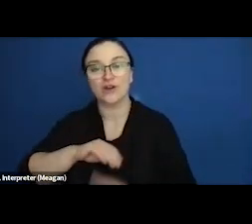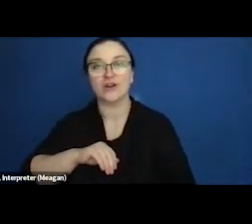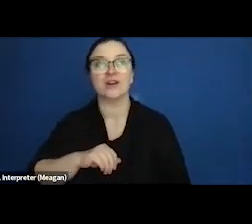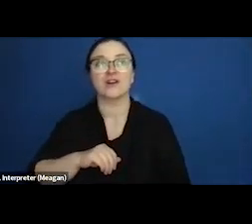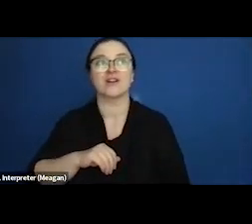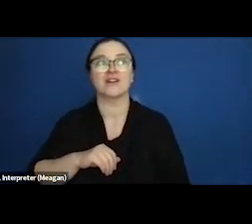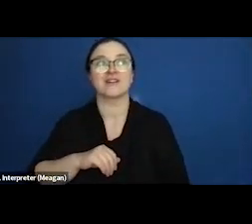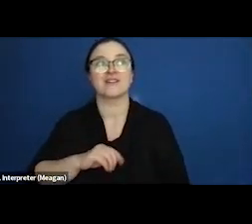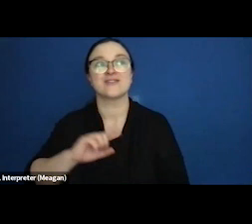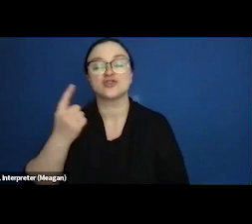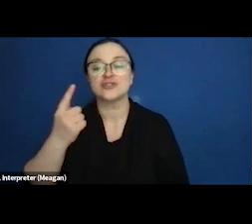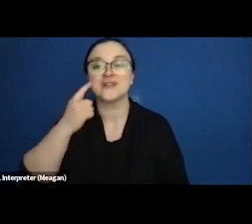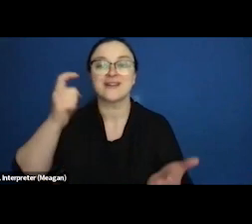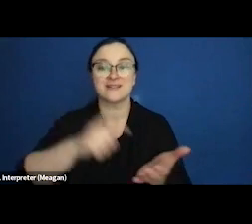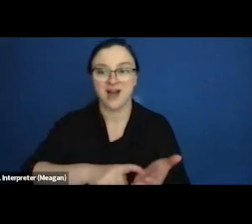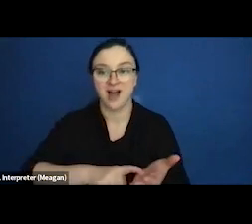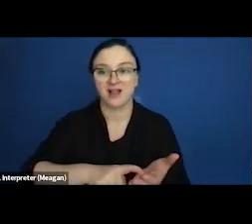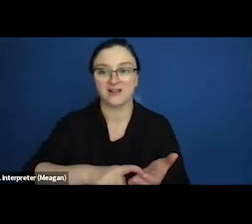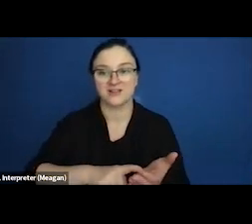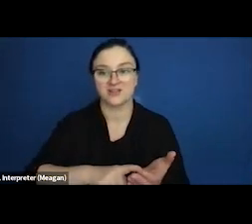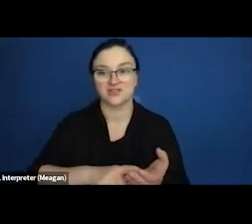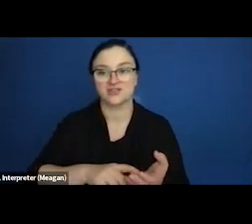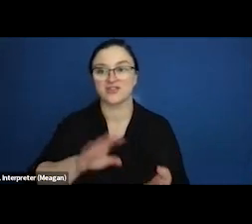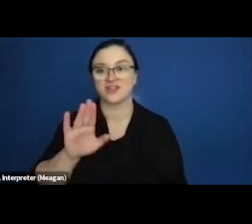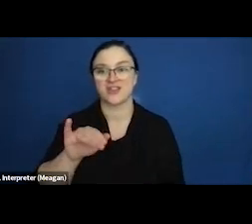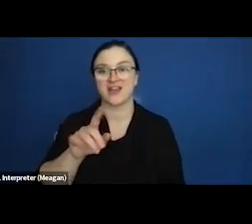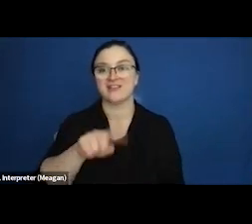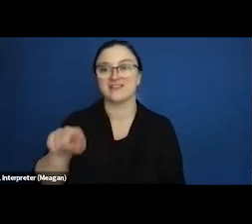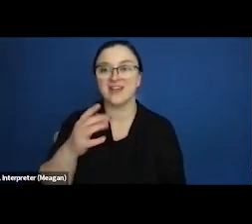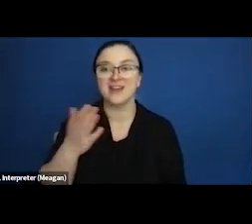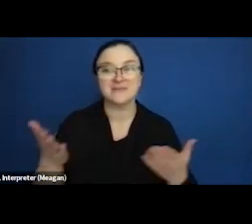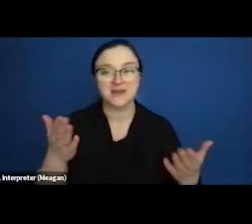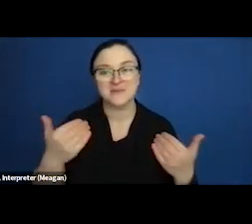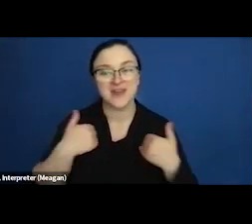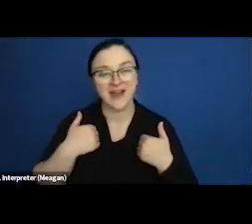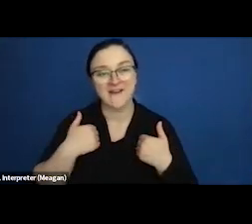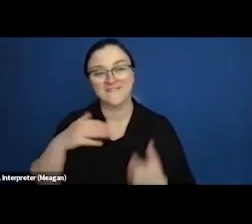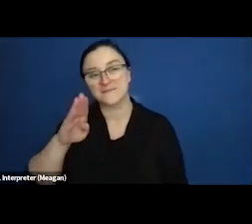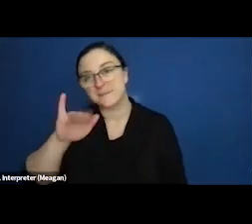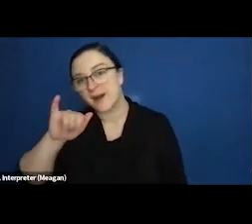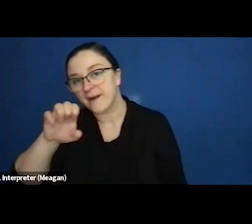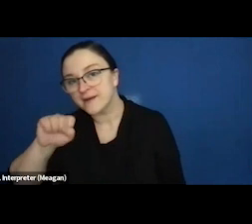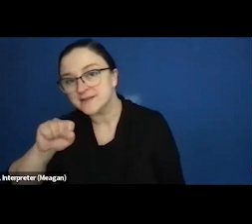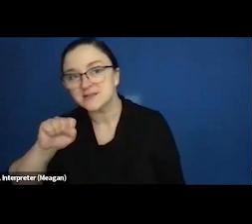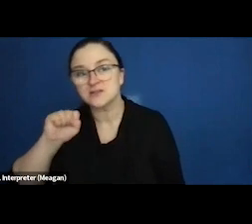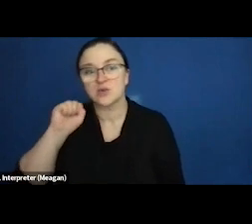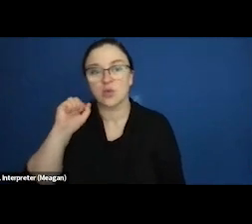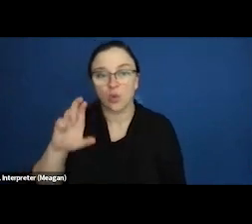just acknowledging the fact that they may have experienced biasness or exclusion as a part of their lived experience